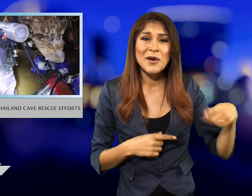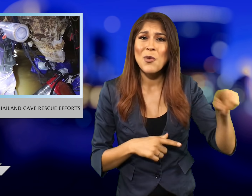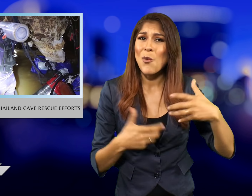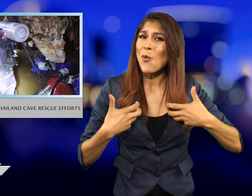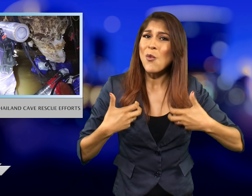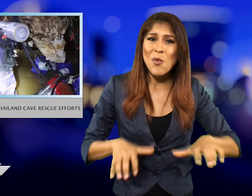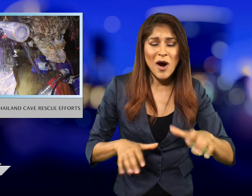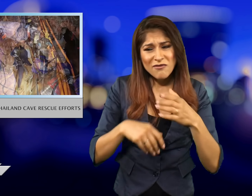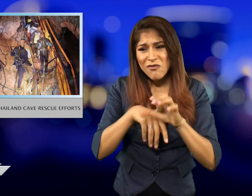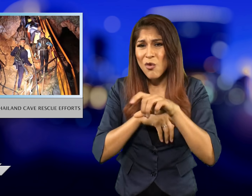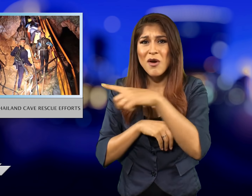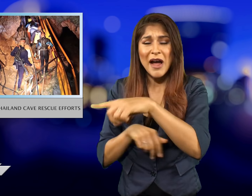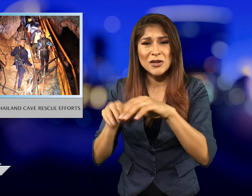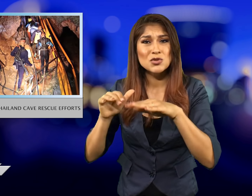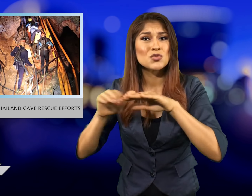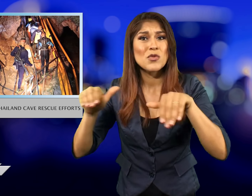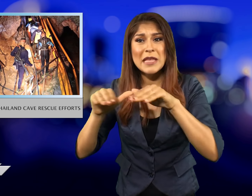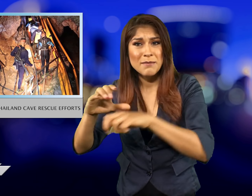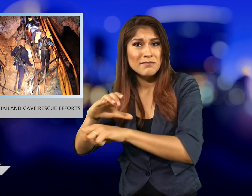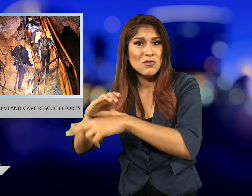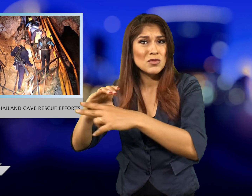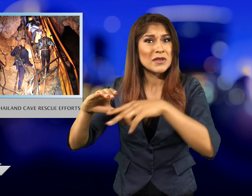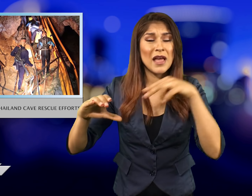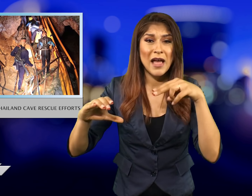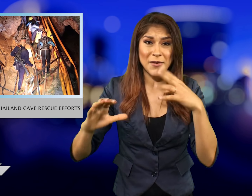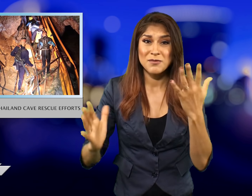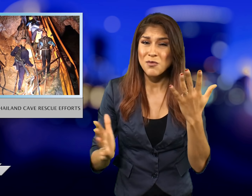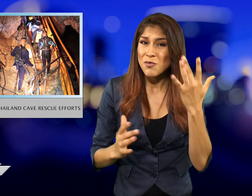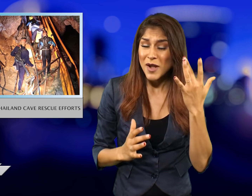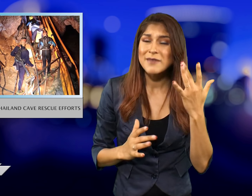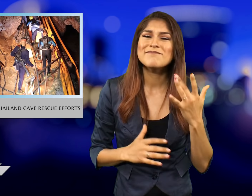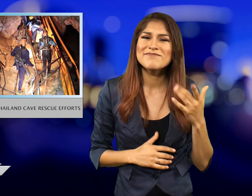The most undesirable option would be for the boys to try to swim out.